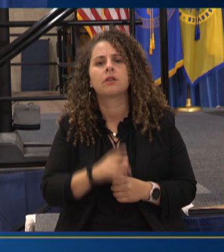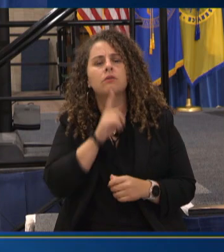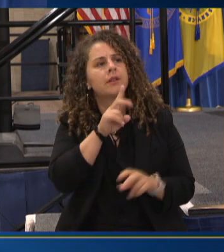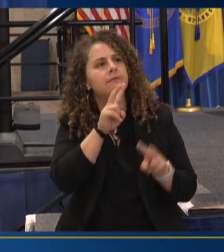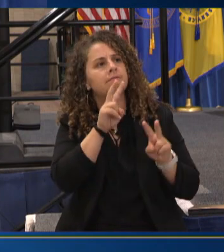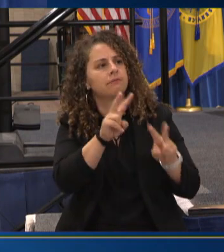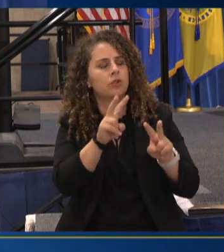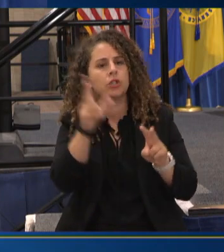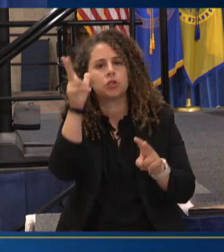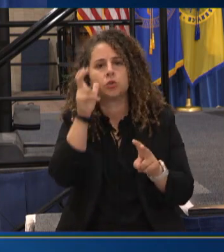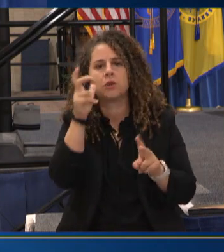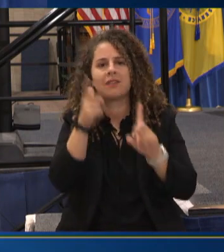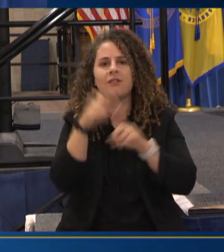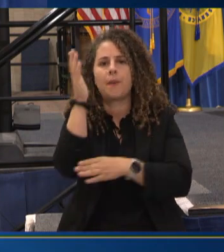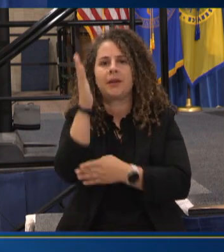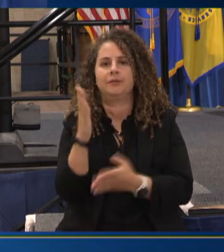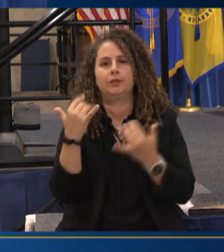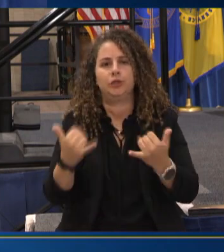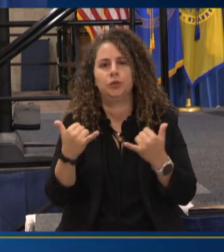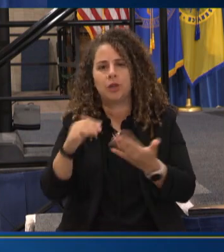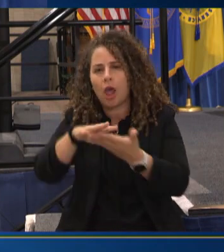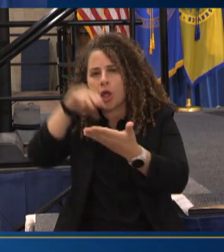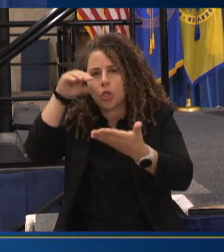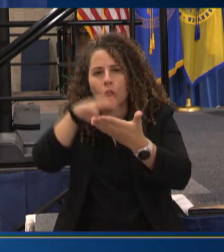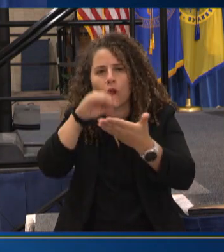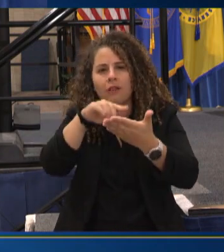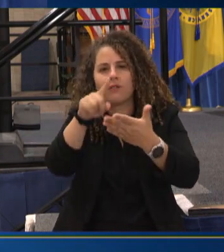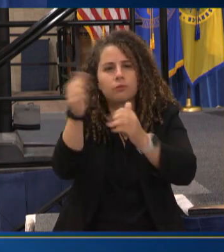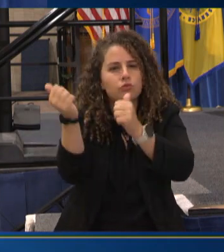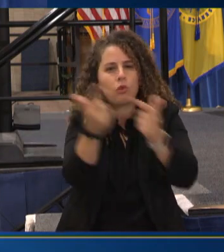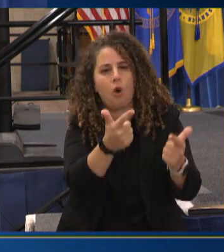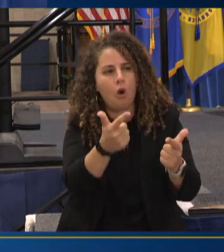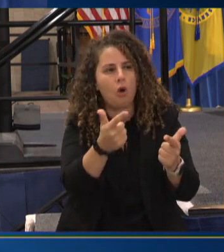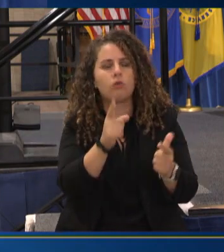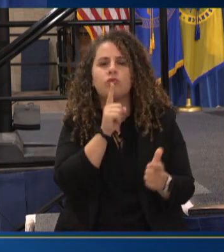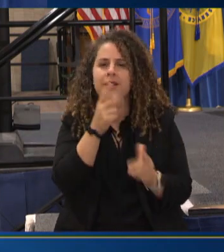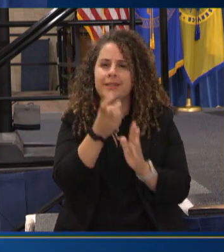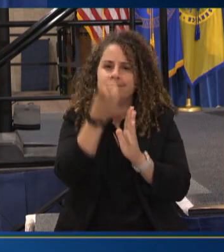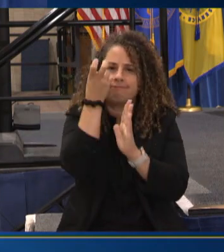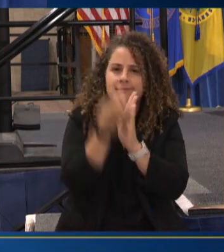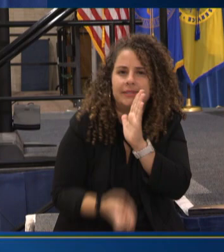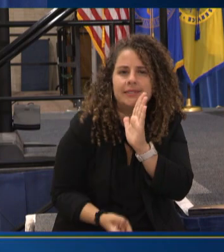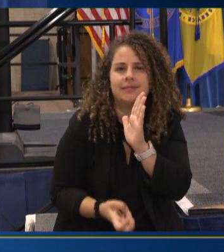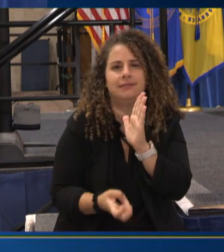hearing from our speakers today and learning from you all. And then really digging in concretely as a